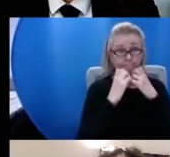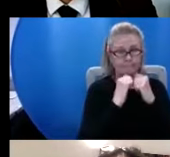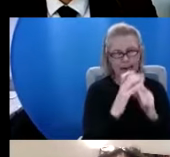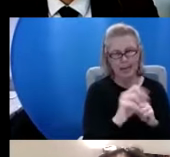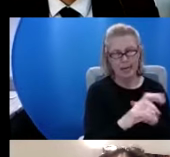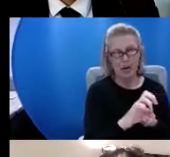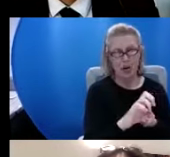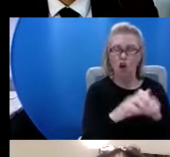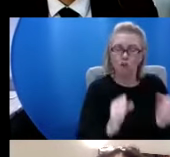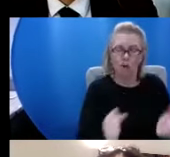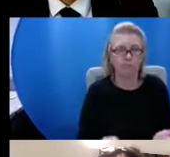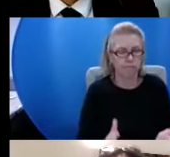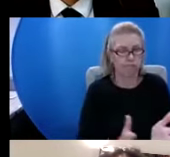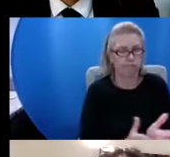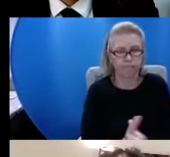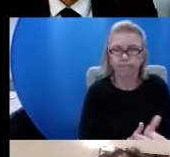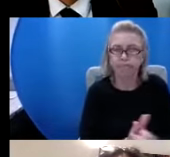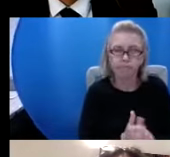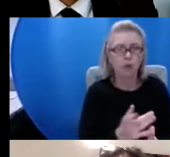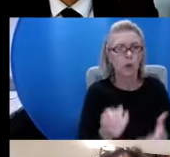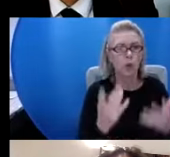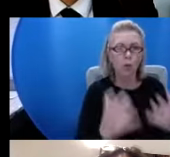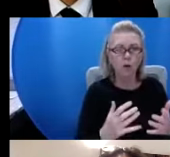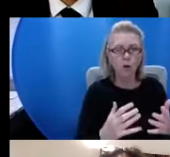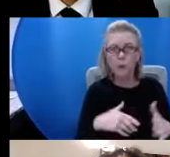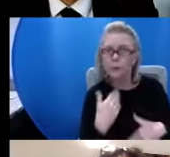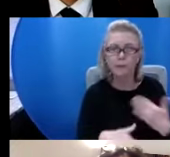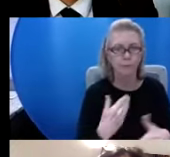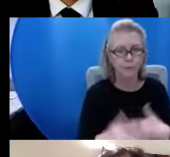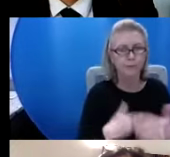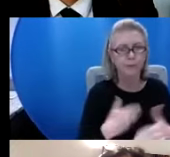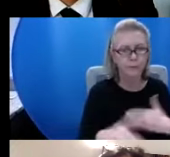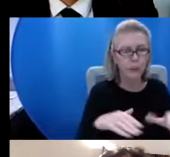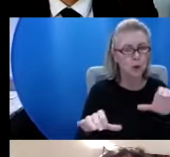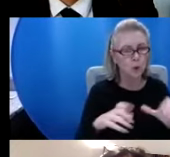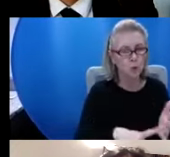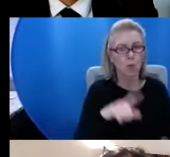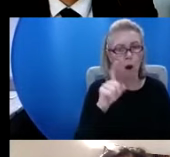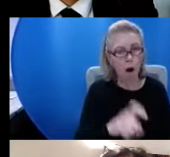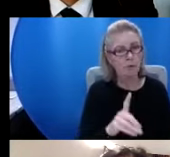care, it motivates you to want to keep going and doing what you have to do because someone cares.